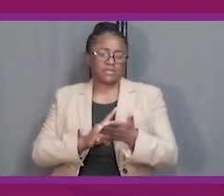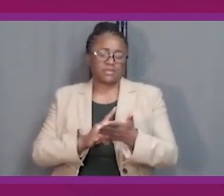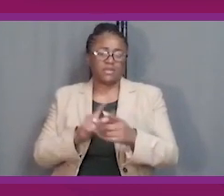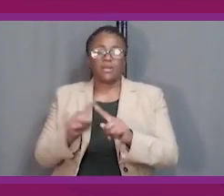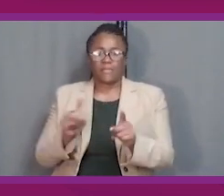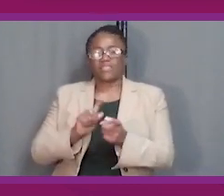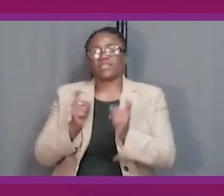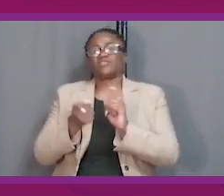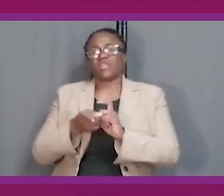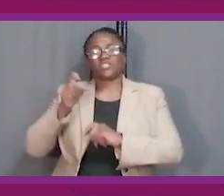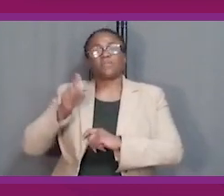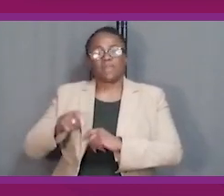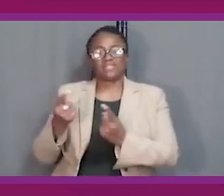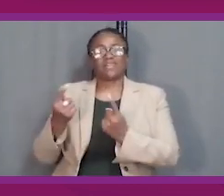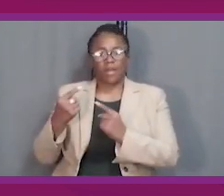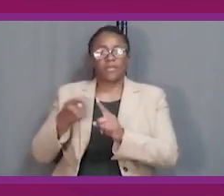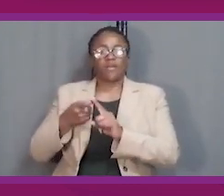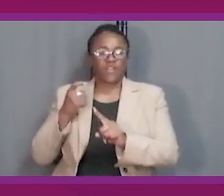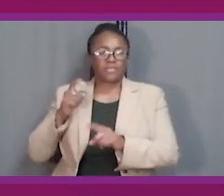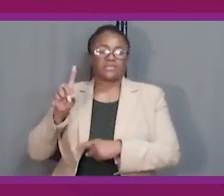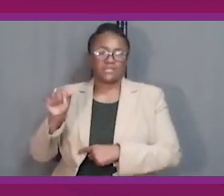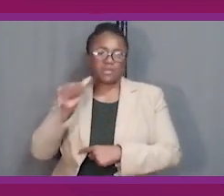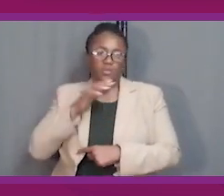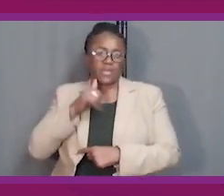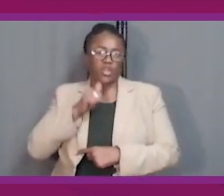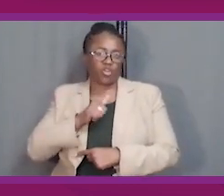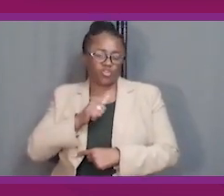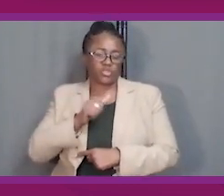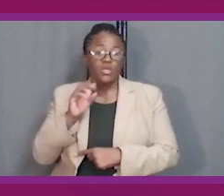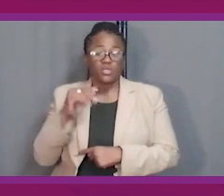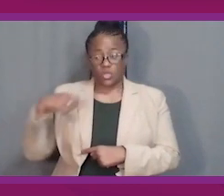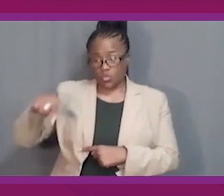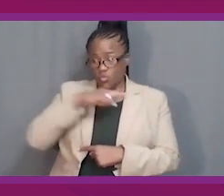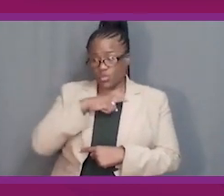justice movement have to work to do everything to give disabled women and girls in those countries